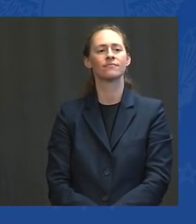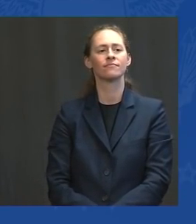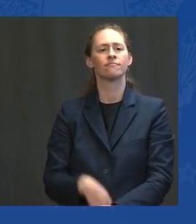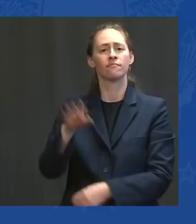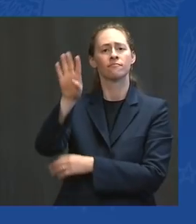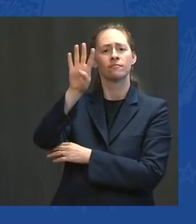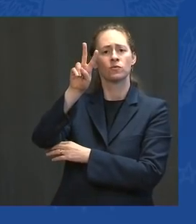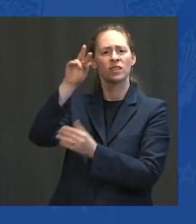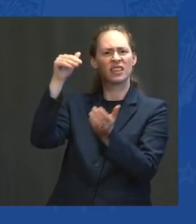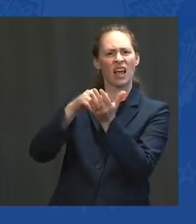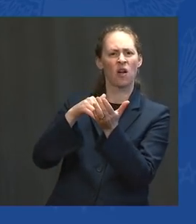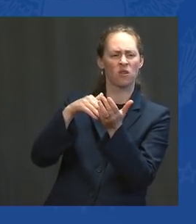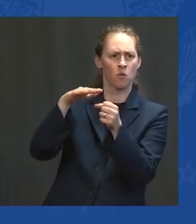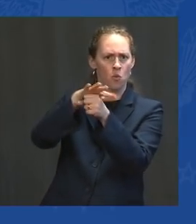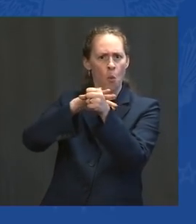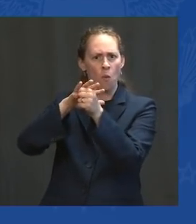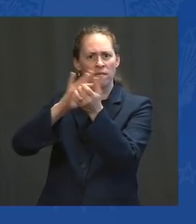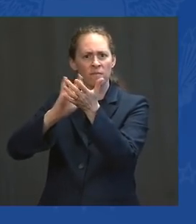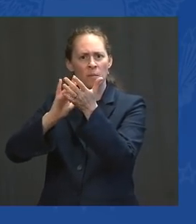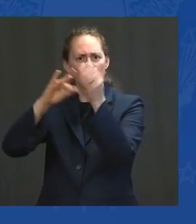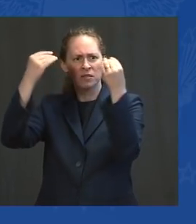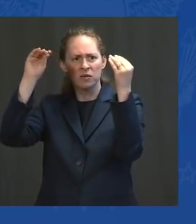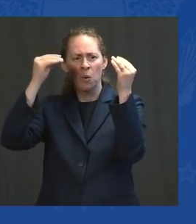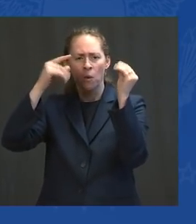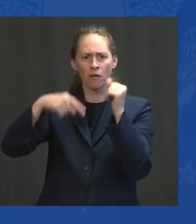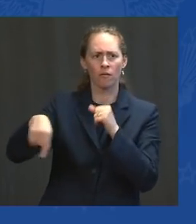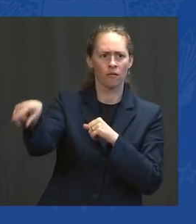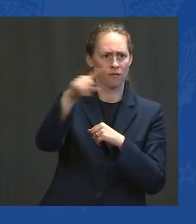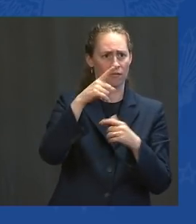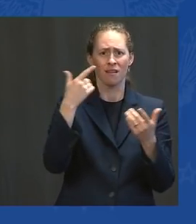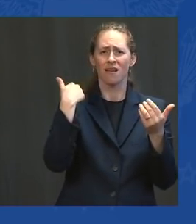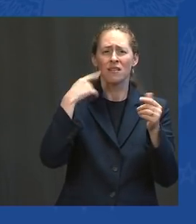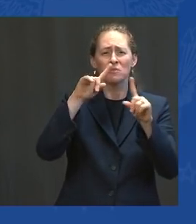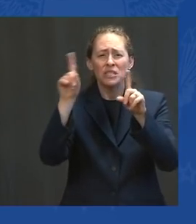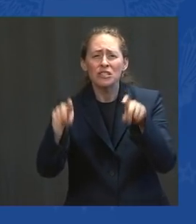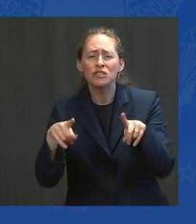with questions can talk to the pharmacist they know and already have done -- dealt with.